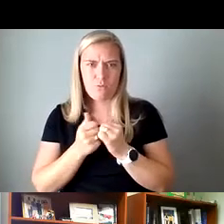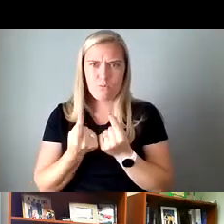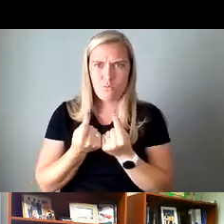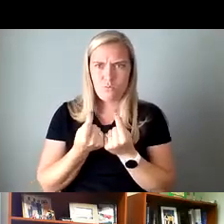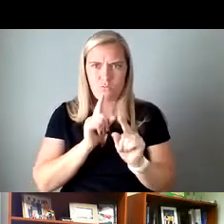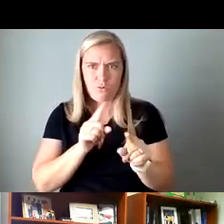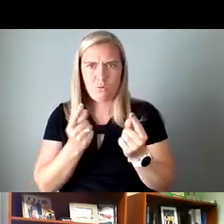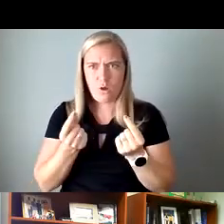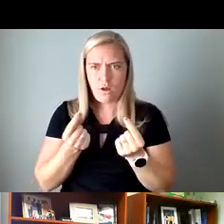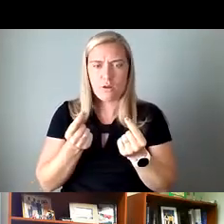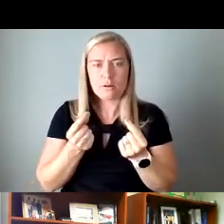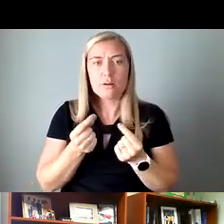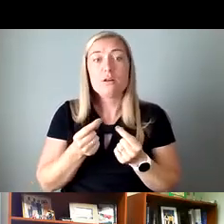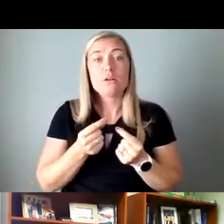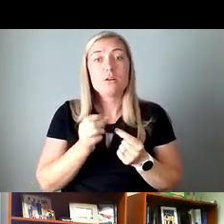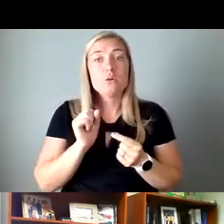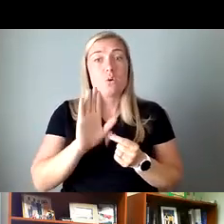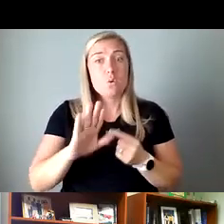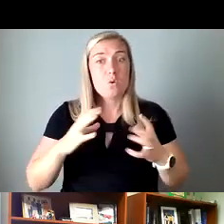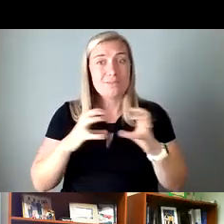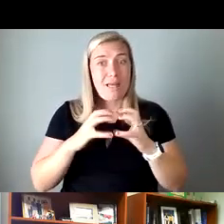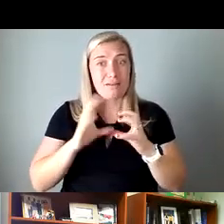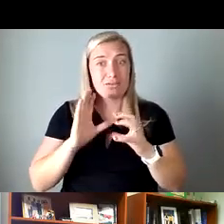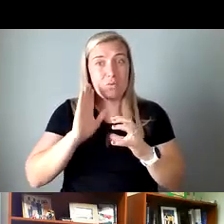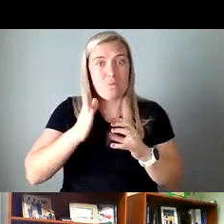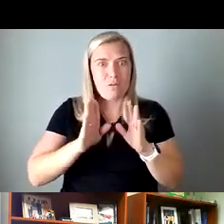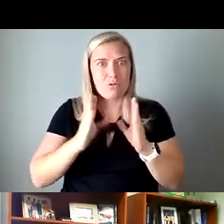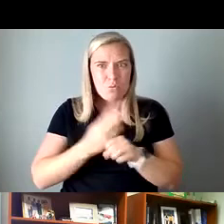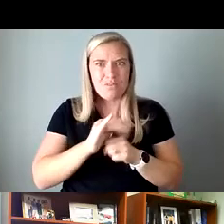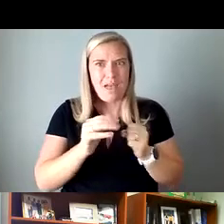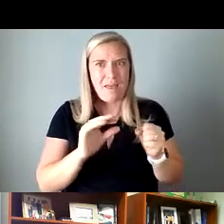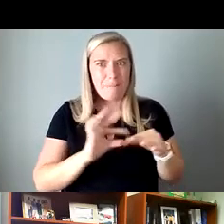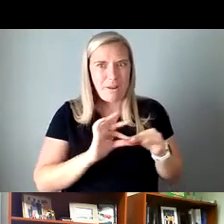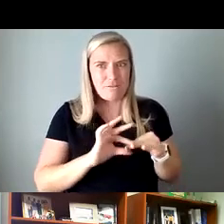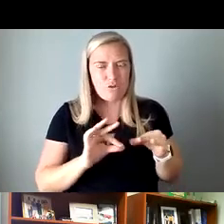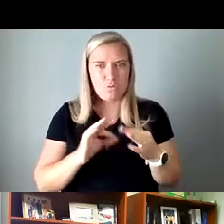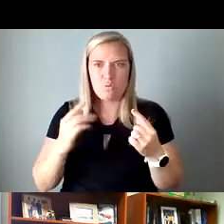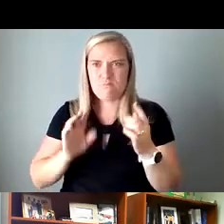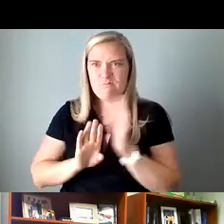message to build something. What we're telling your cells to build is purified spike protein in